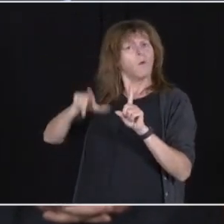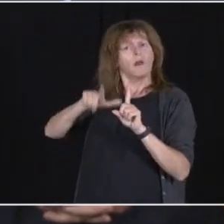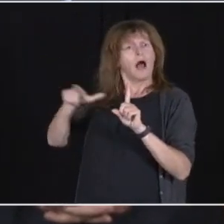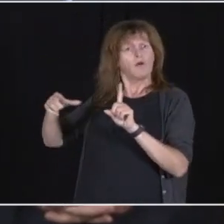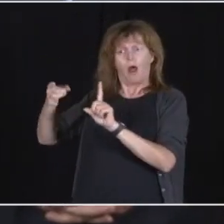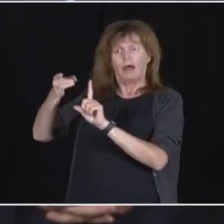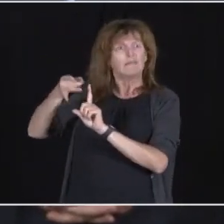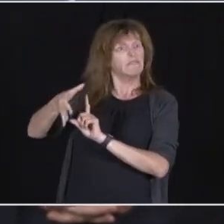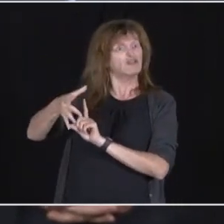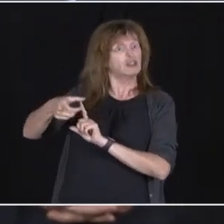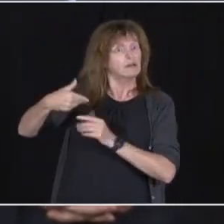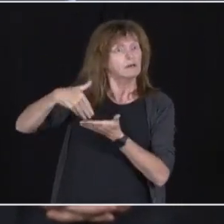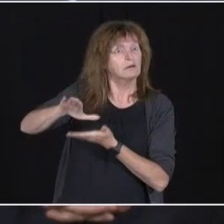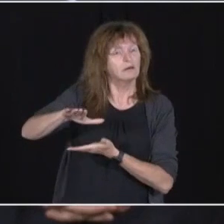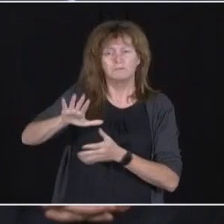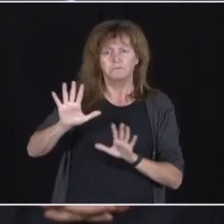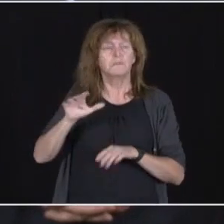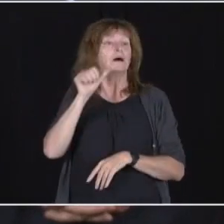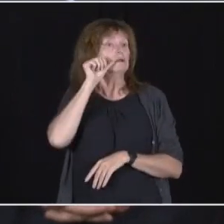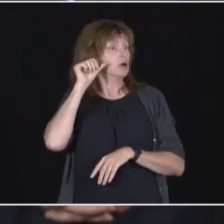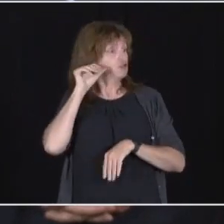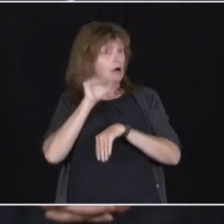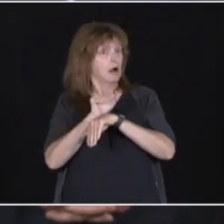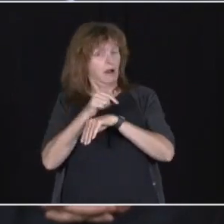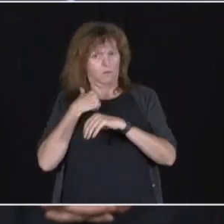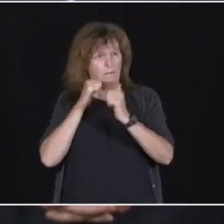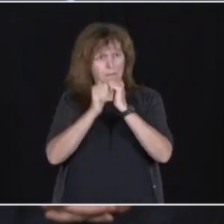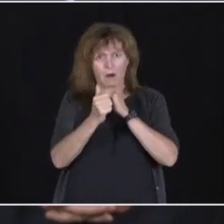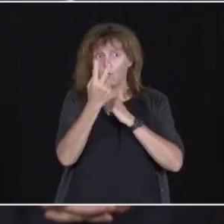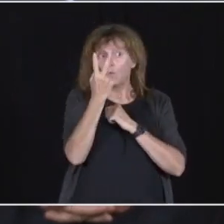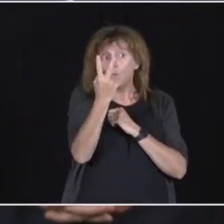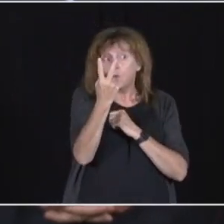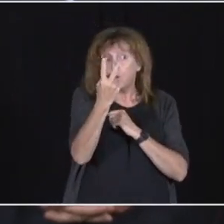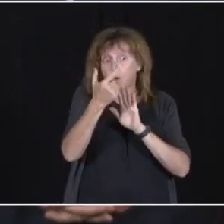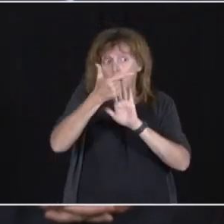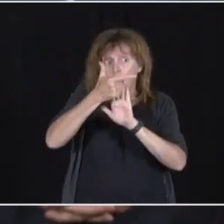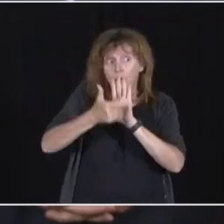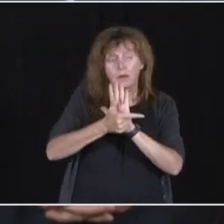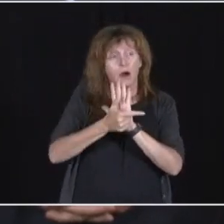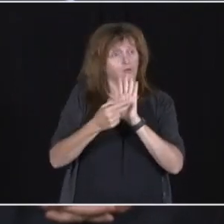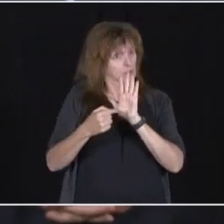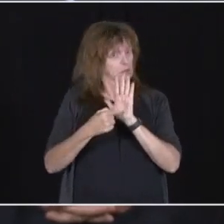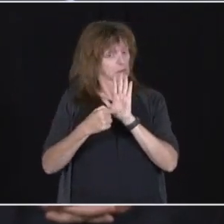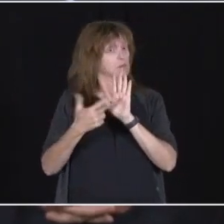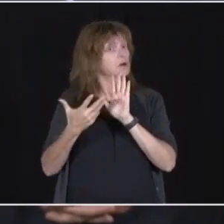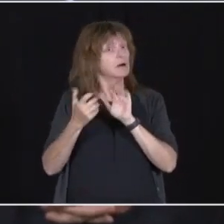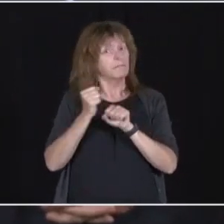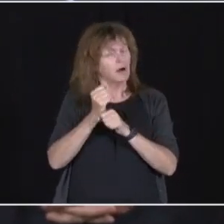commercial evictions. And last night, our government passed two pieces of legislation to support our economic recovery